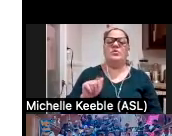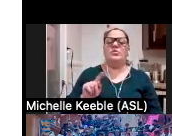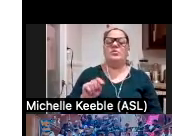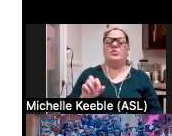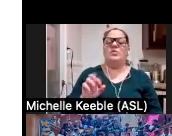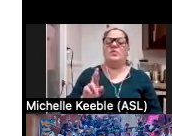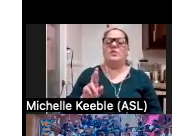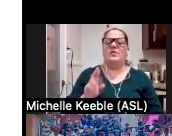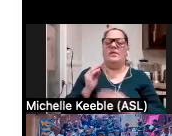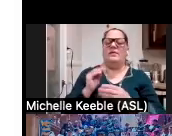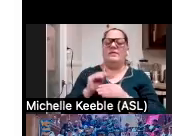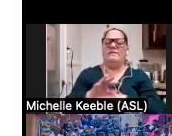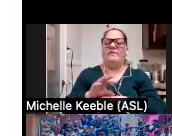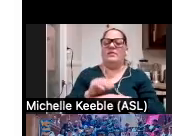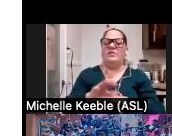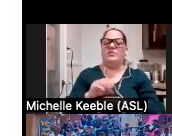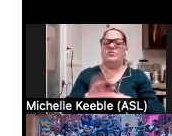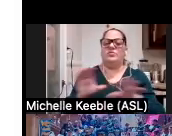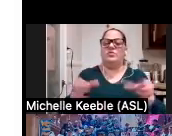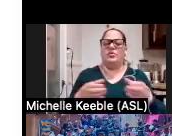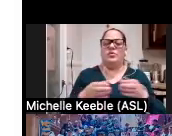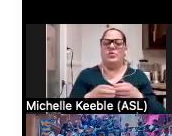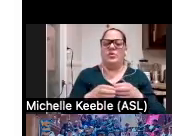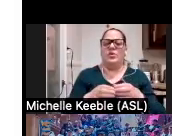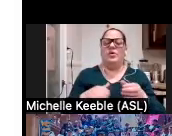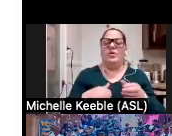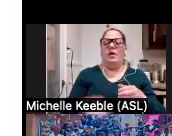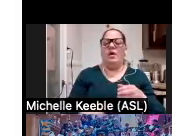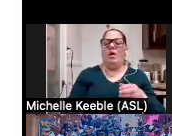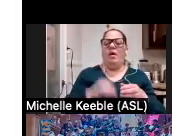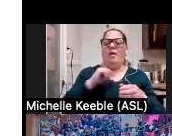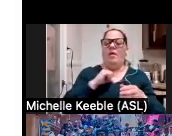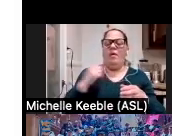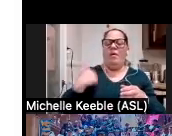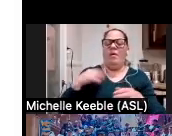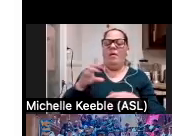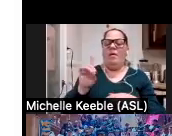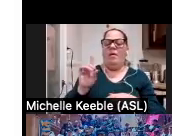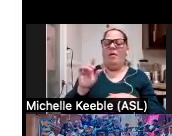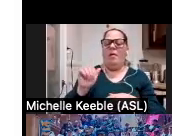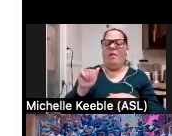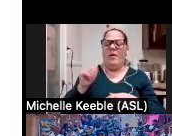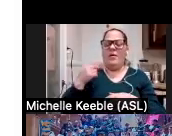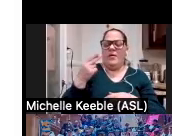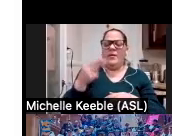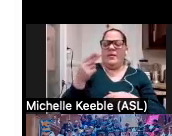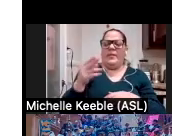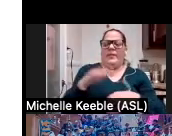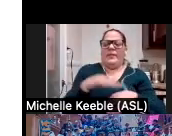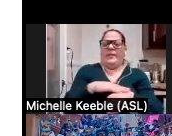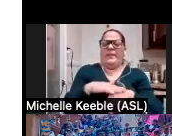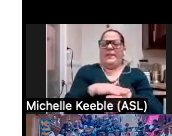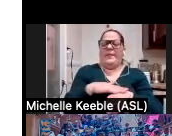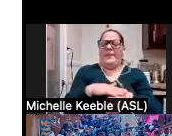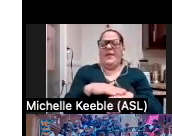um of of people who are very prominent in the American disability history space. Um, and you see